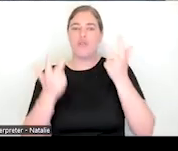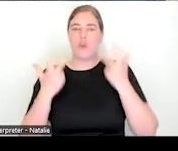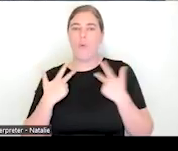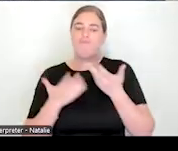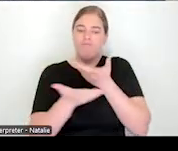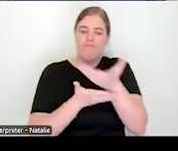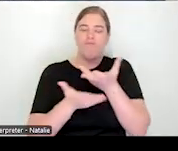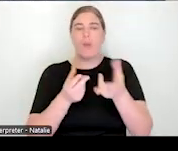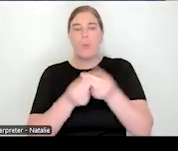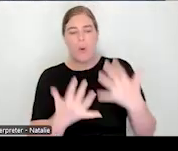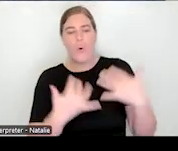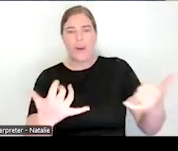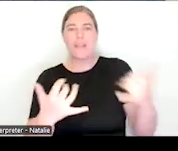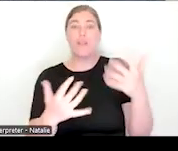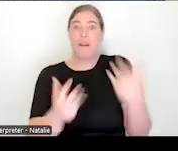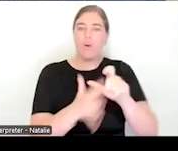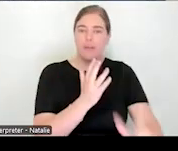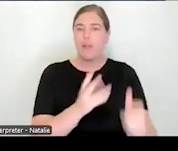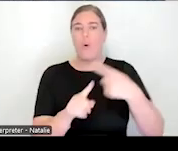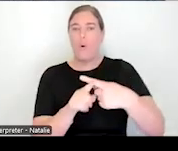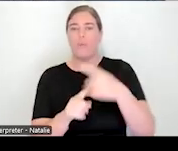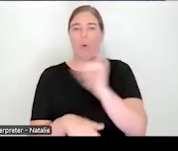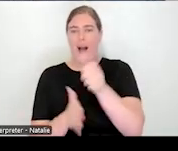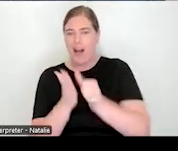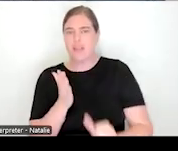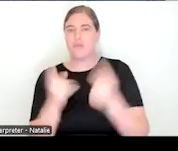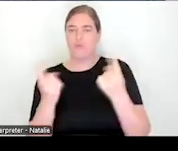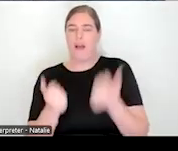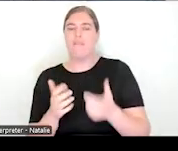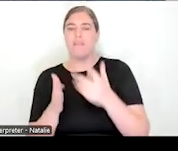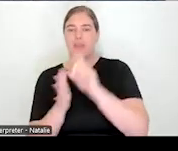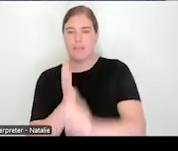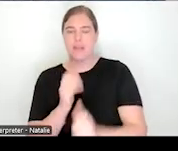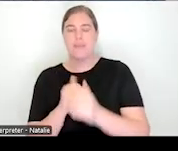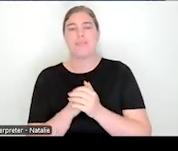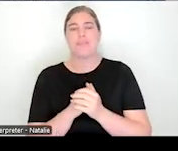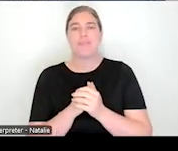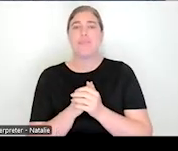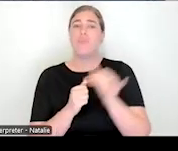or audiences with disability or that guidance material from an accessibility specialist had